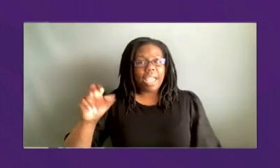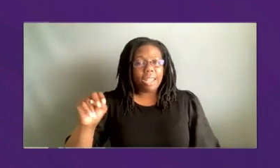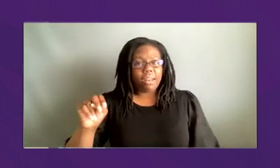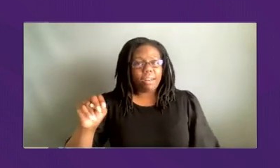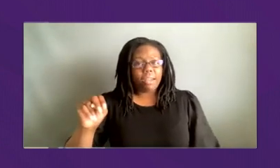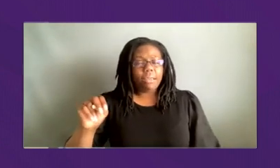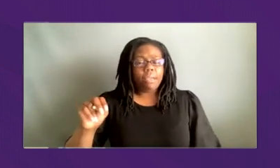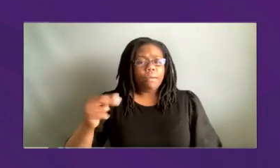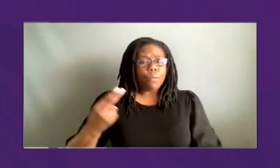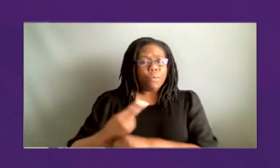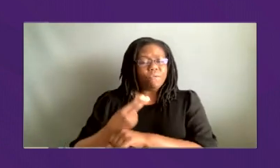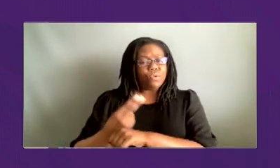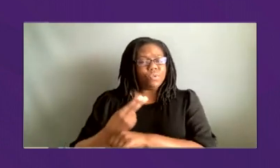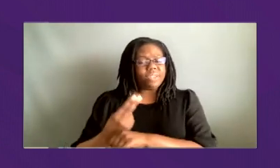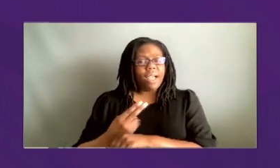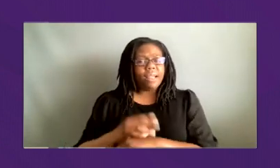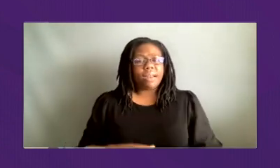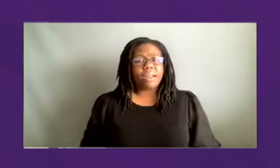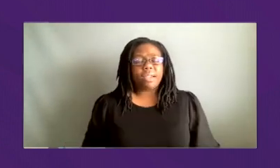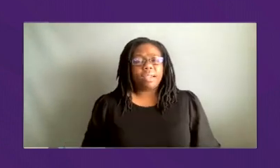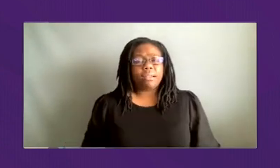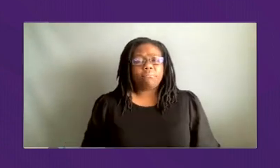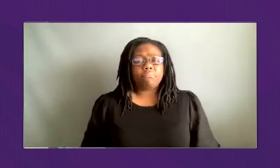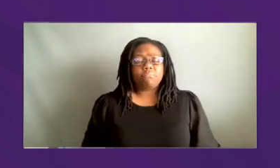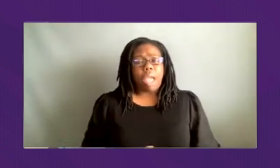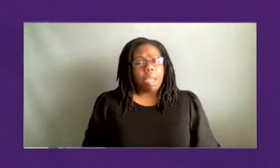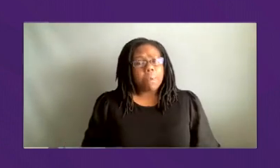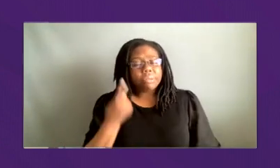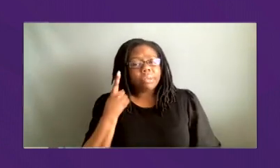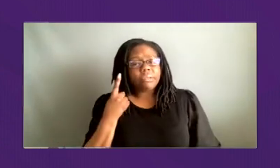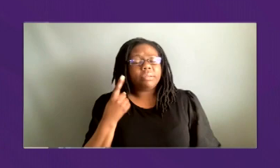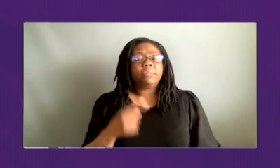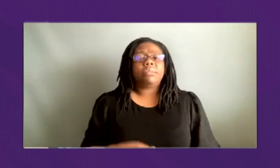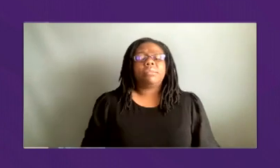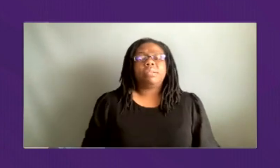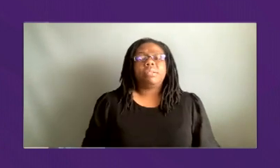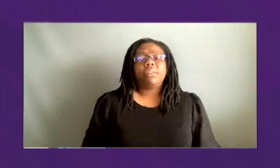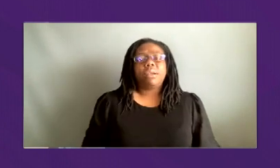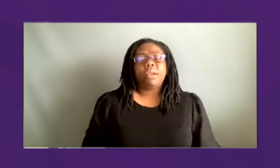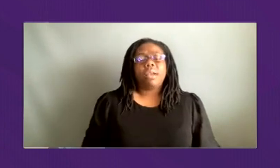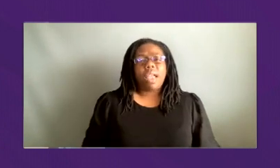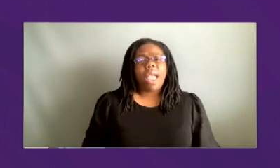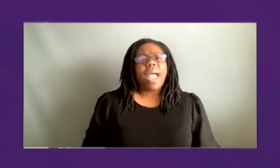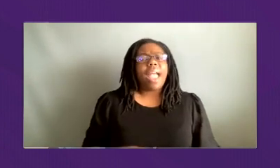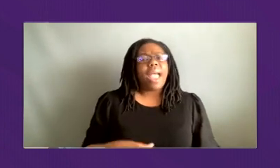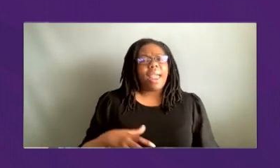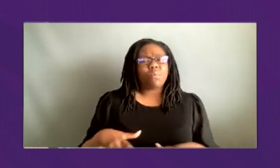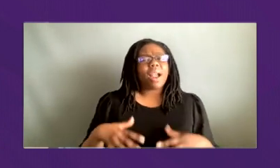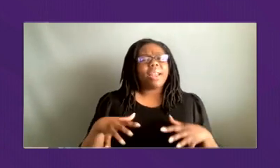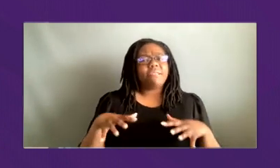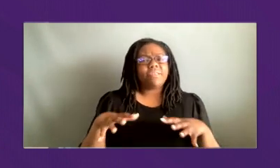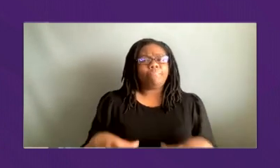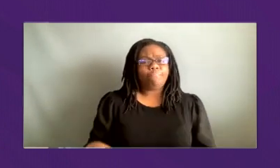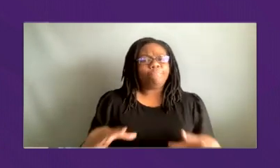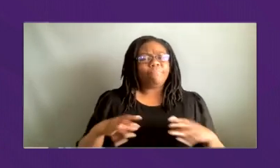still used today in society as well as by the government and by the law. So it's always best